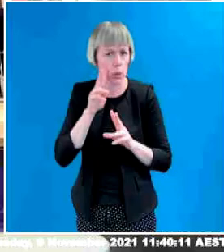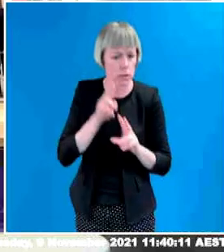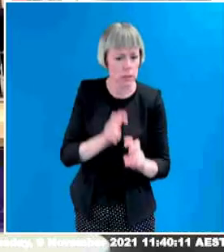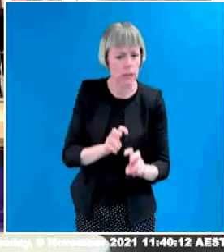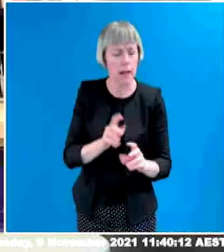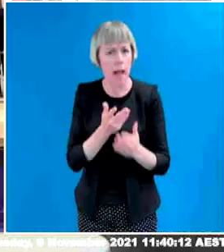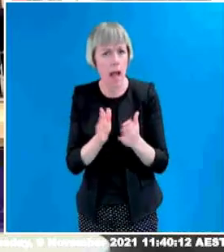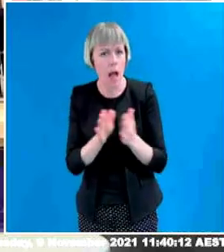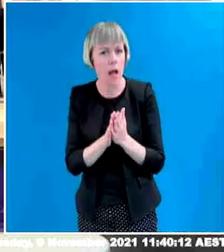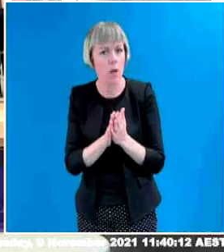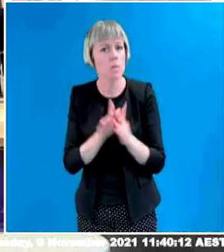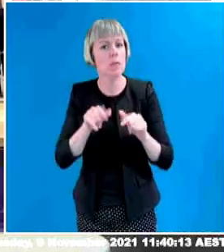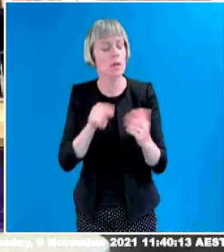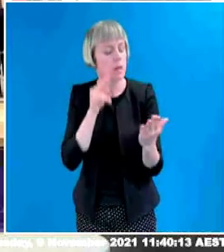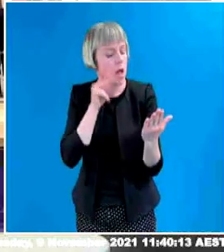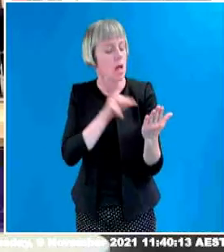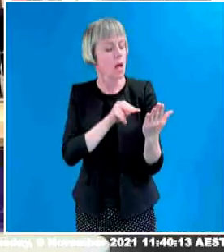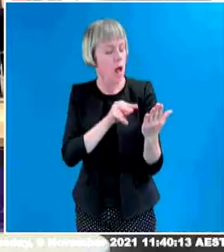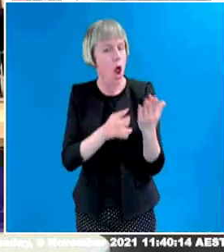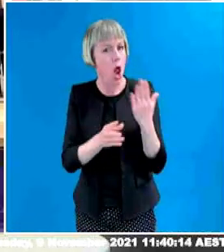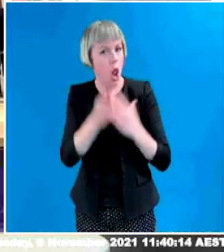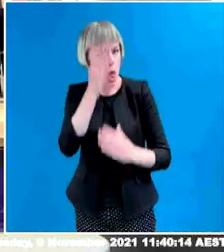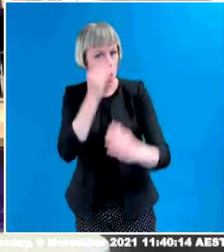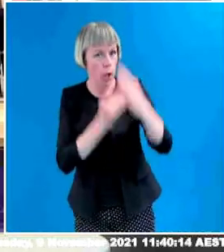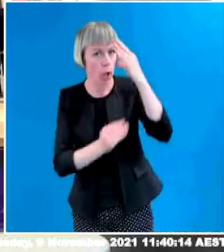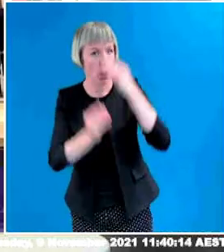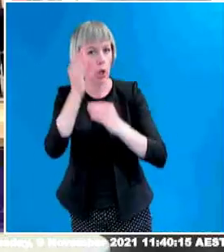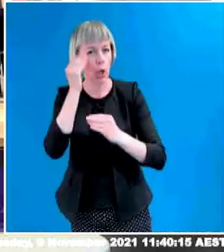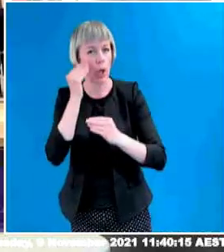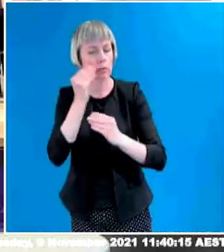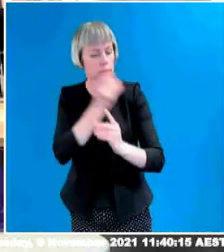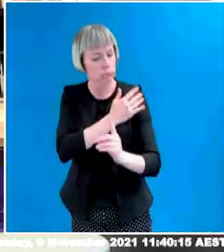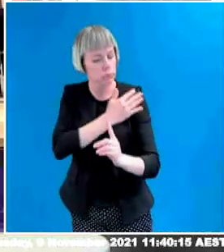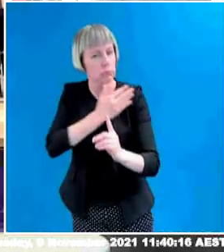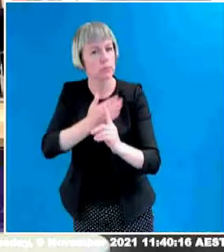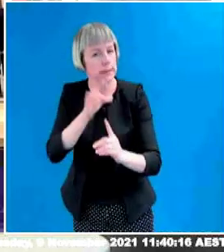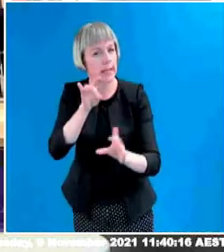I think that is the point we need to get to with looking at the rights of